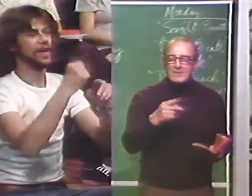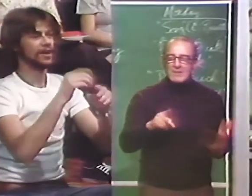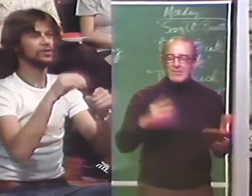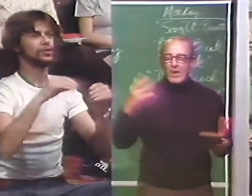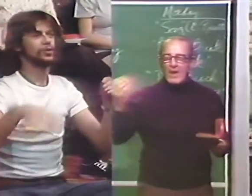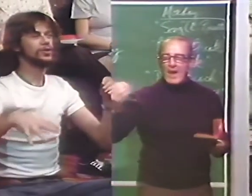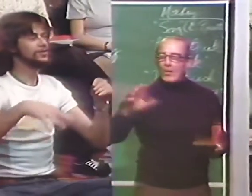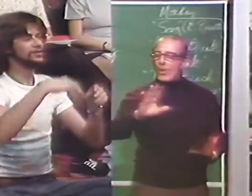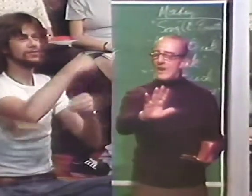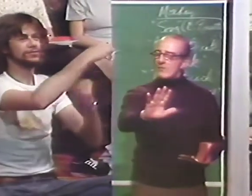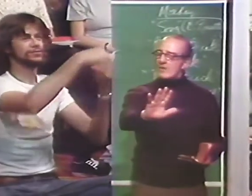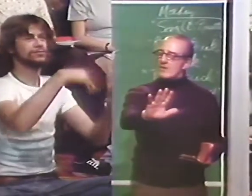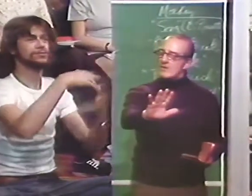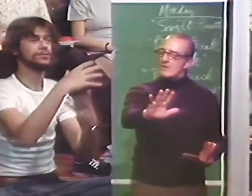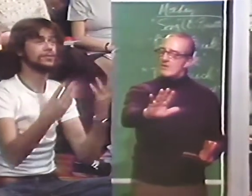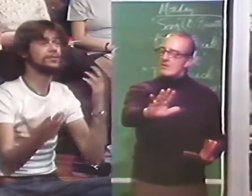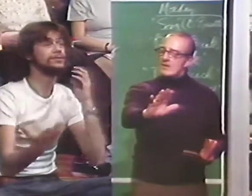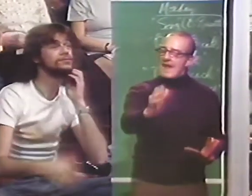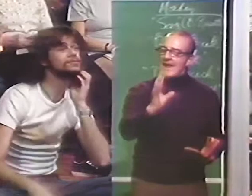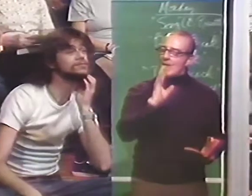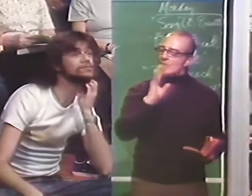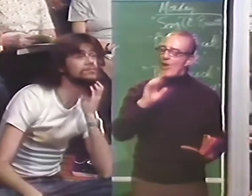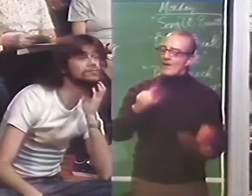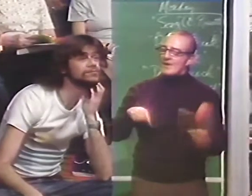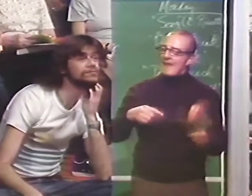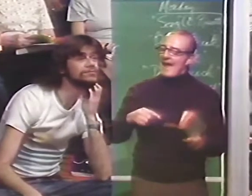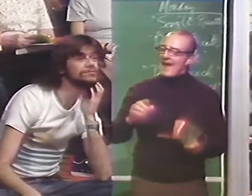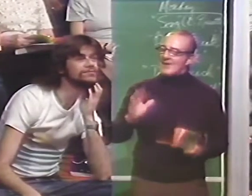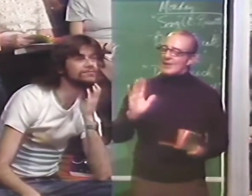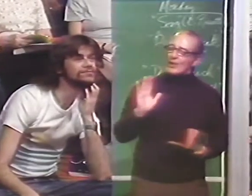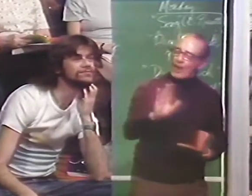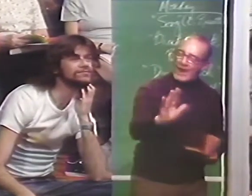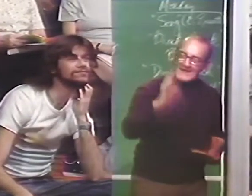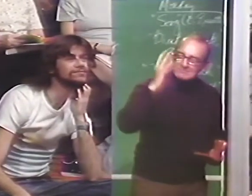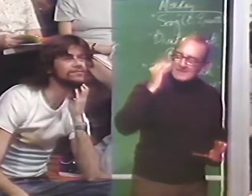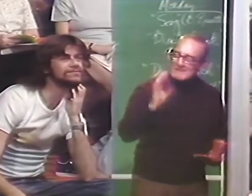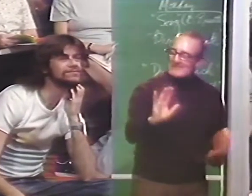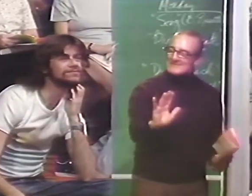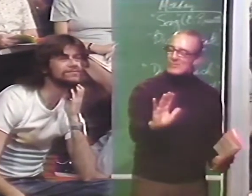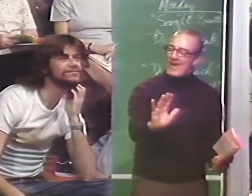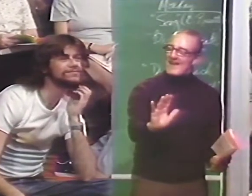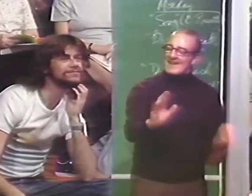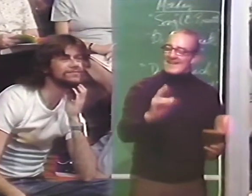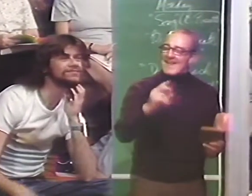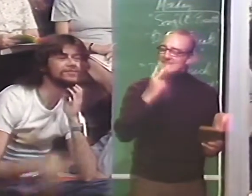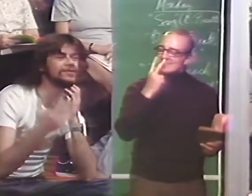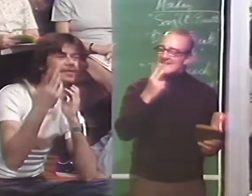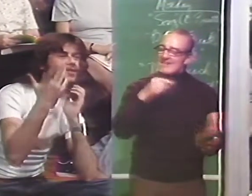OK, PEOPLE-- WAIT A MINUTE. I'M TALKING ABOUT YOUR EXPERIENCE. RIGHT.